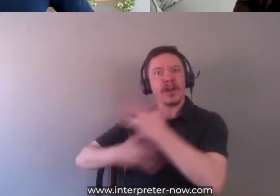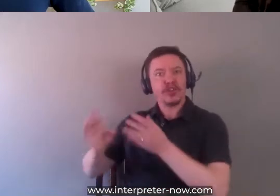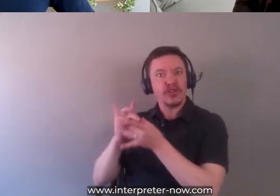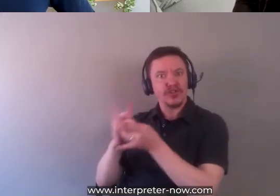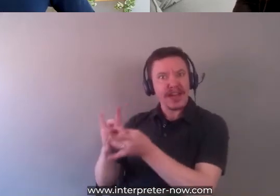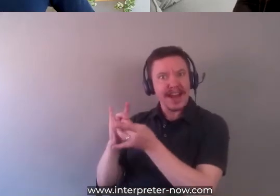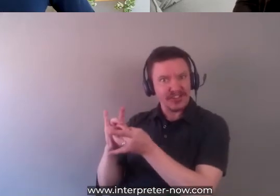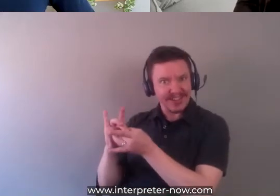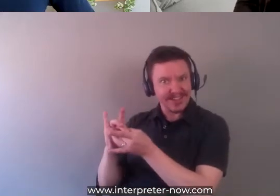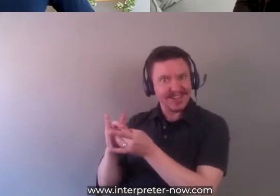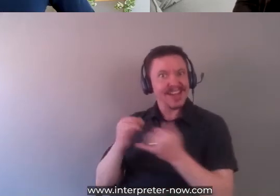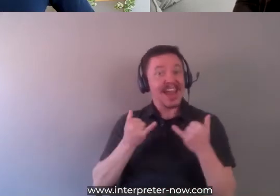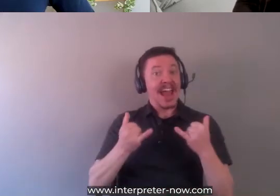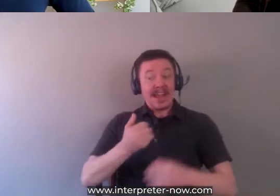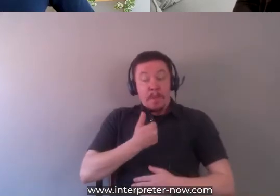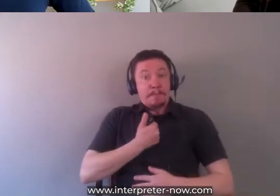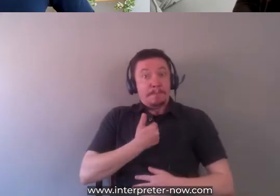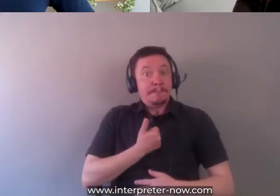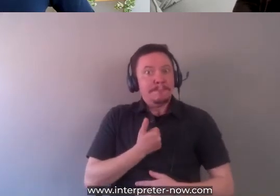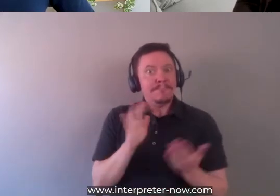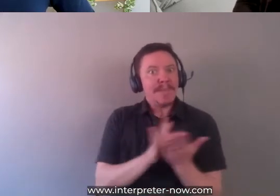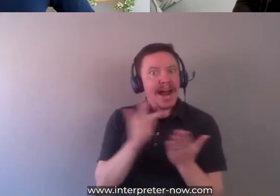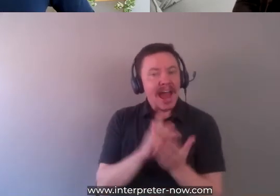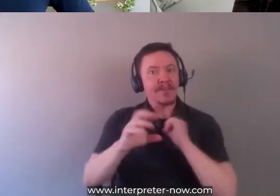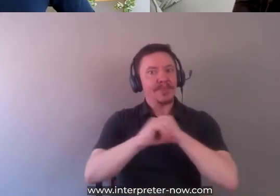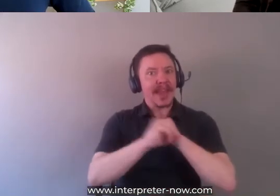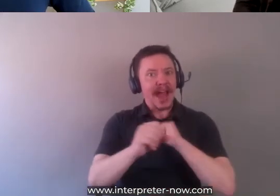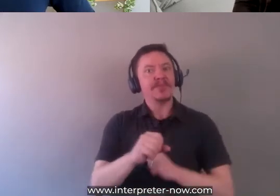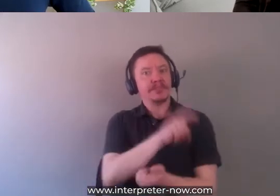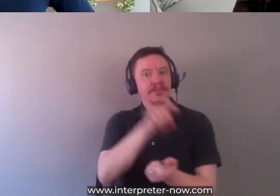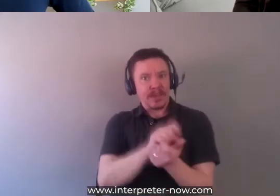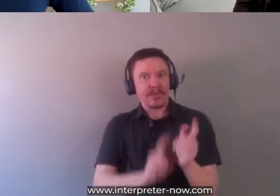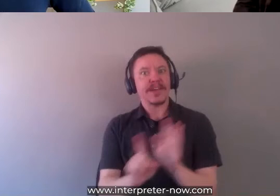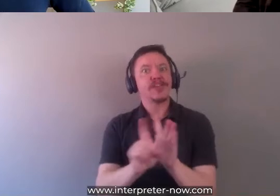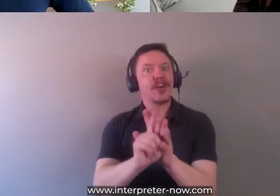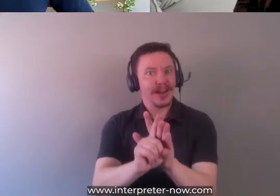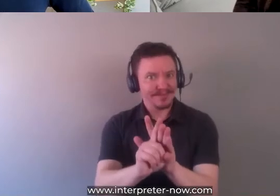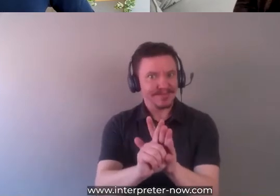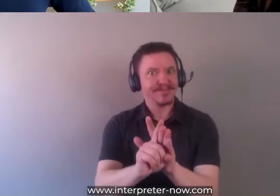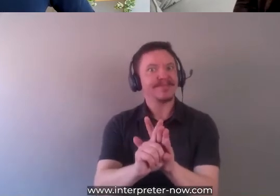now you're the one getting served ads related to her concerts and related to her memorabilia.